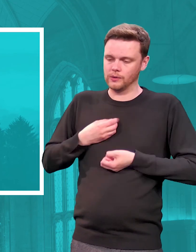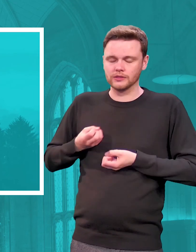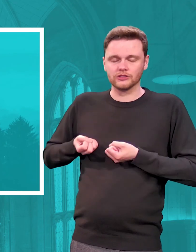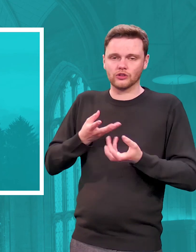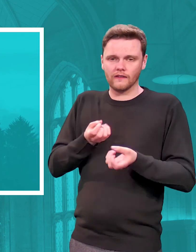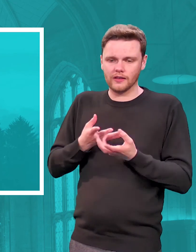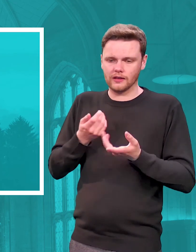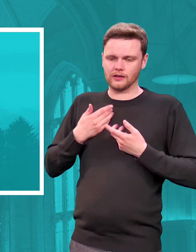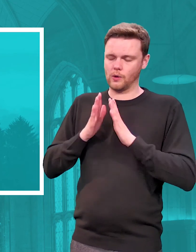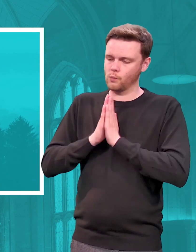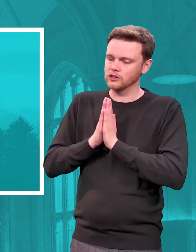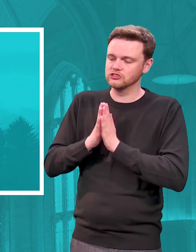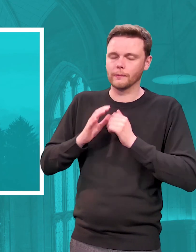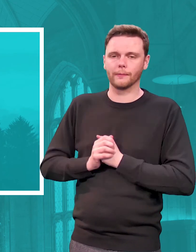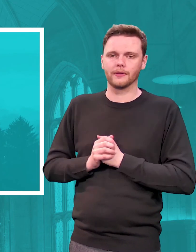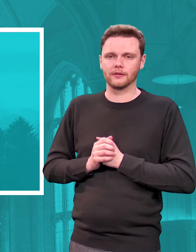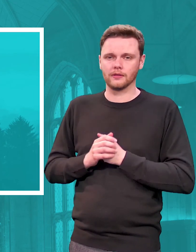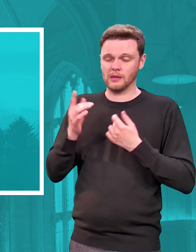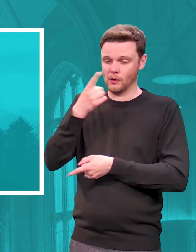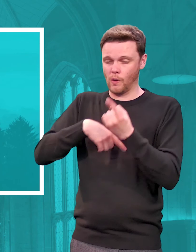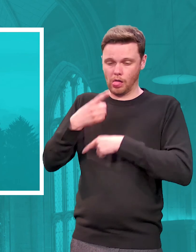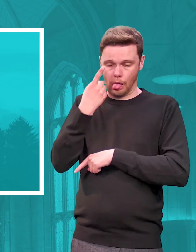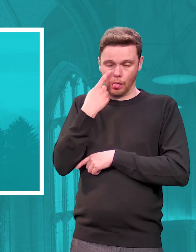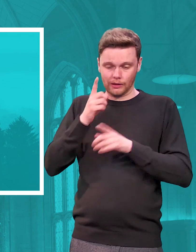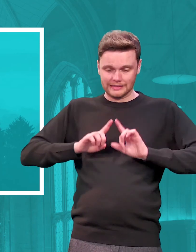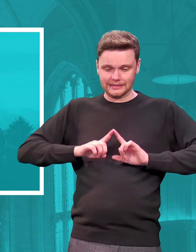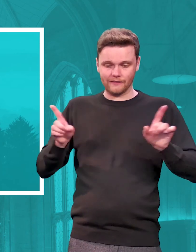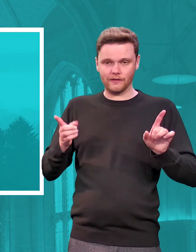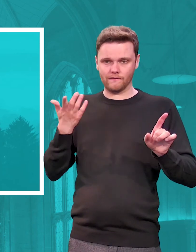for all these have looked quite different from what we were used to.